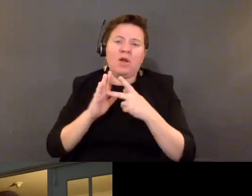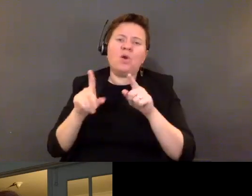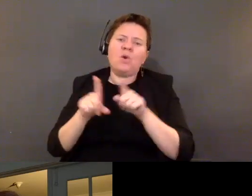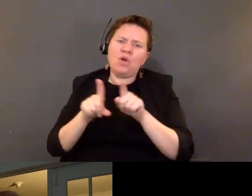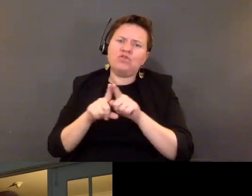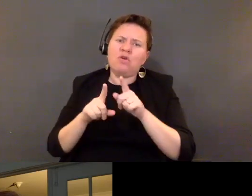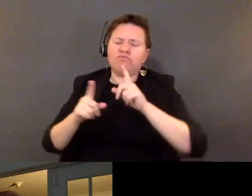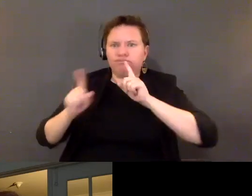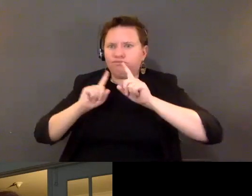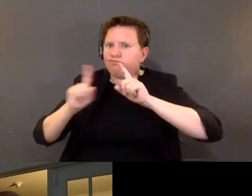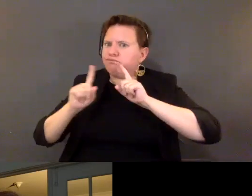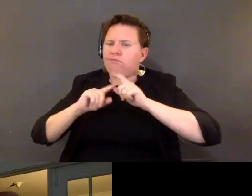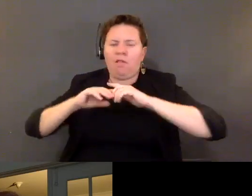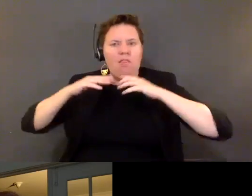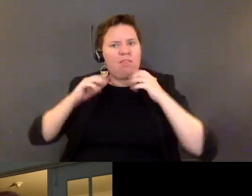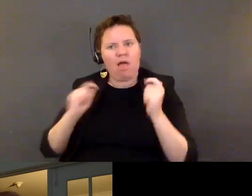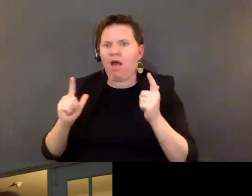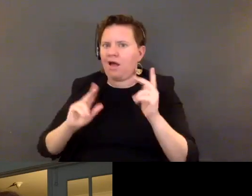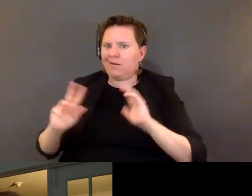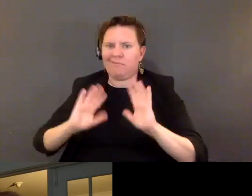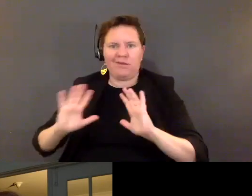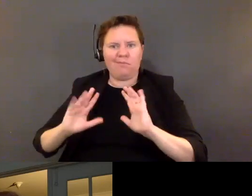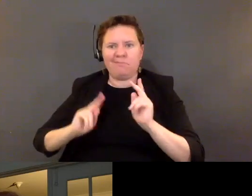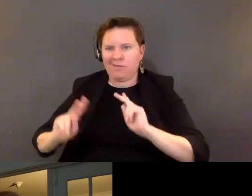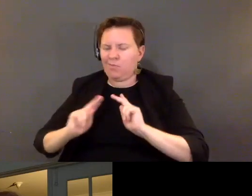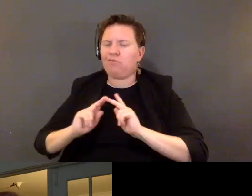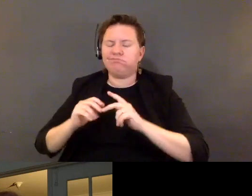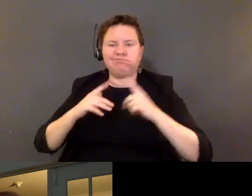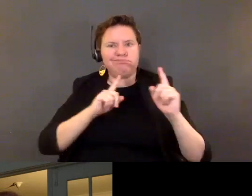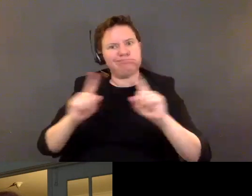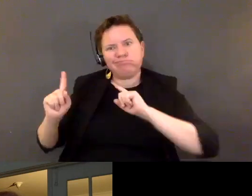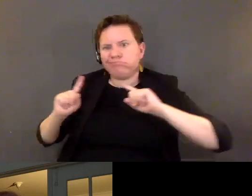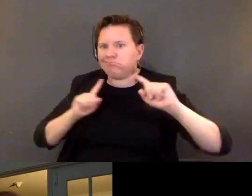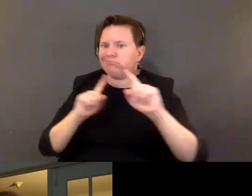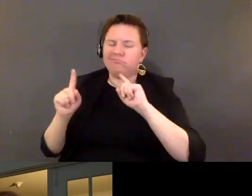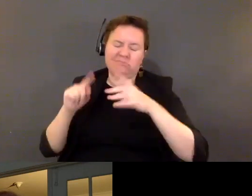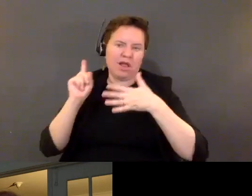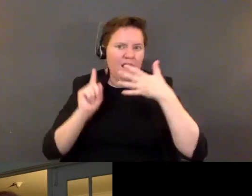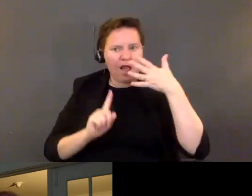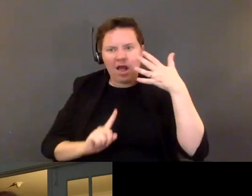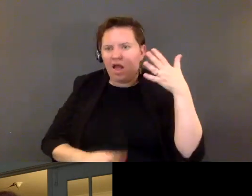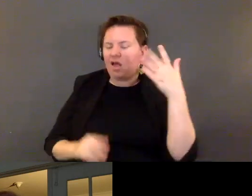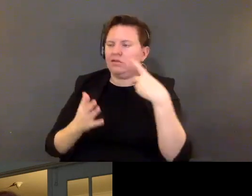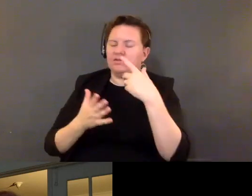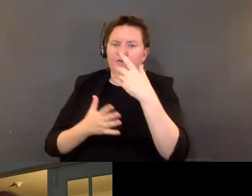a lot of people oh my god i talked to so many people about every every piece of the book um